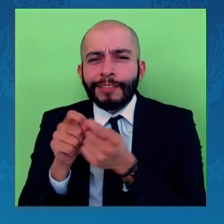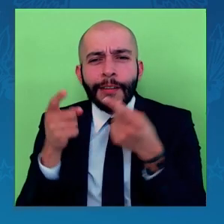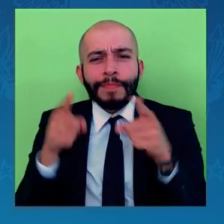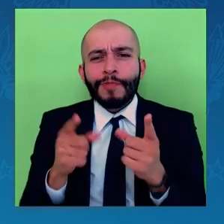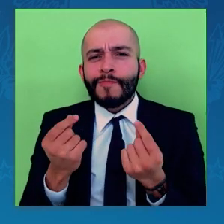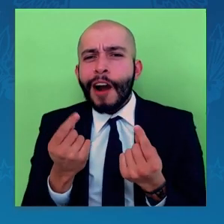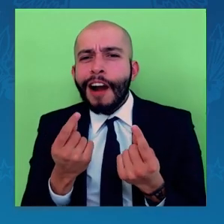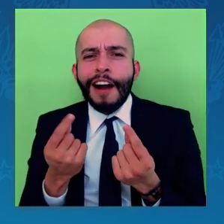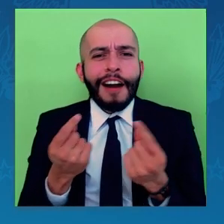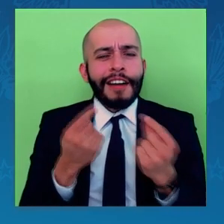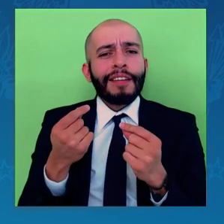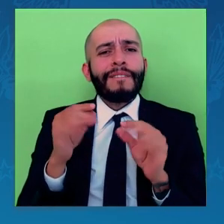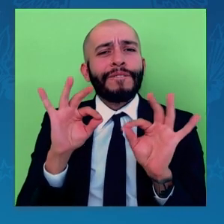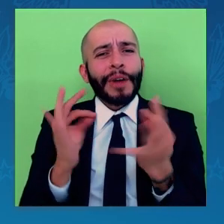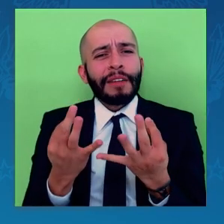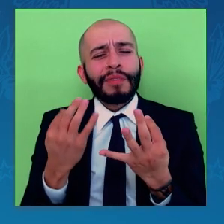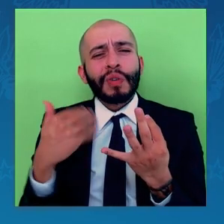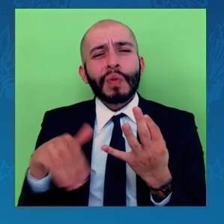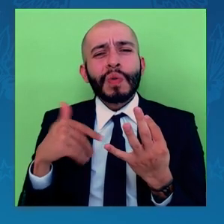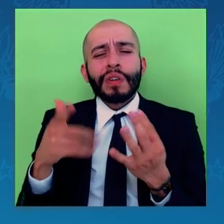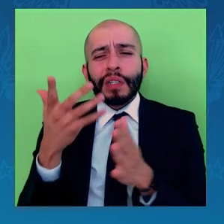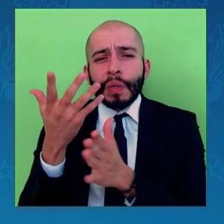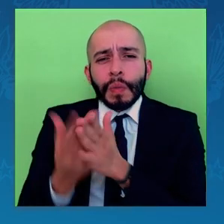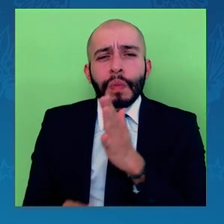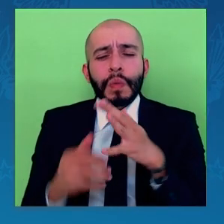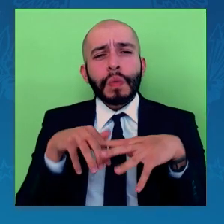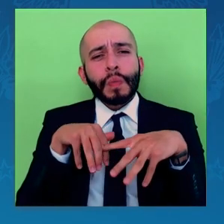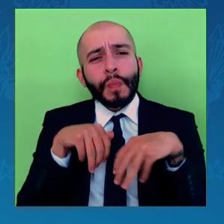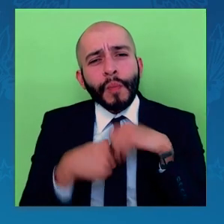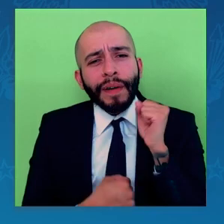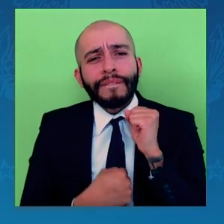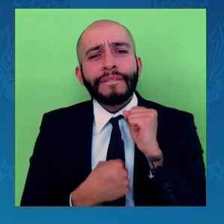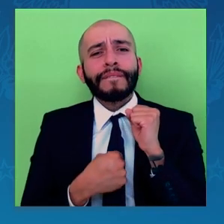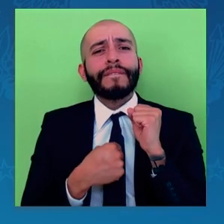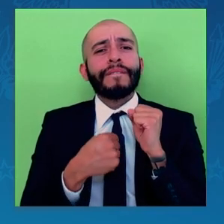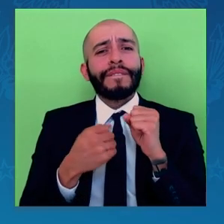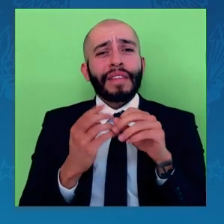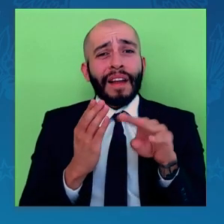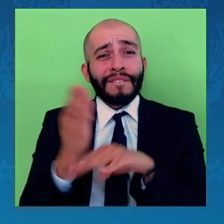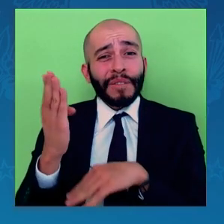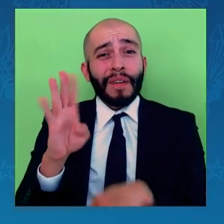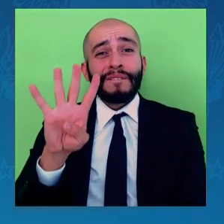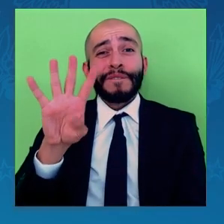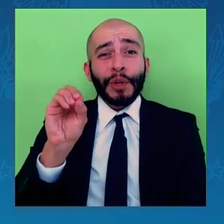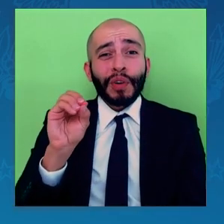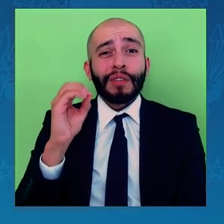We know that at least 40 people have been injured and we know that that entire community is grieving.